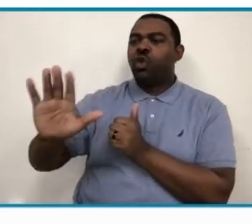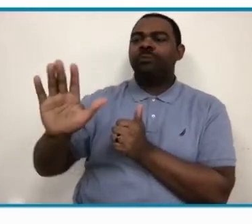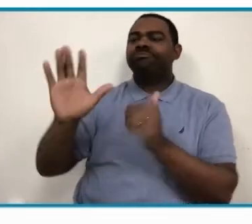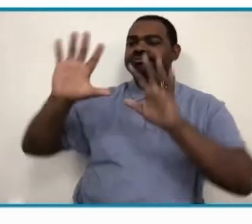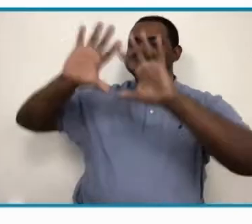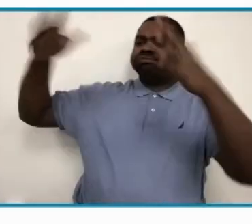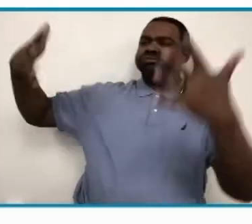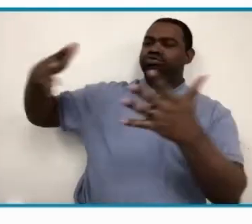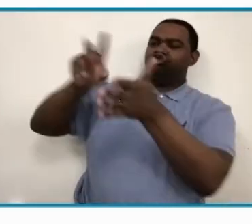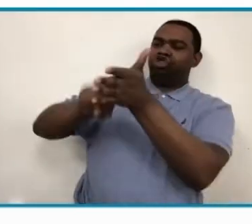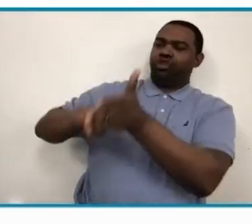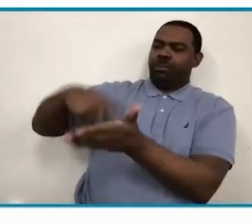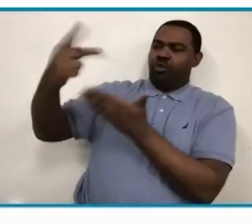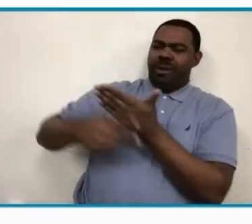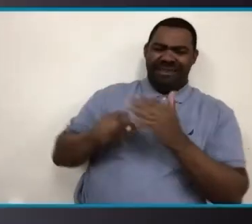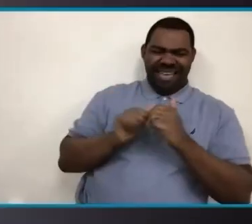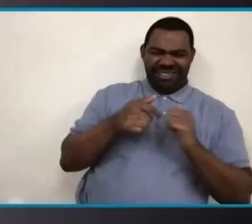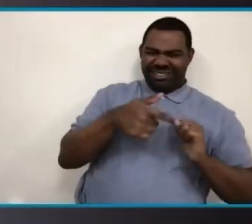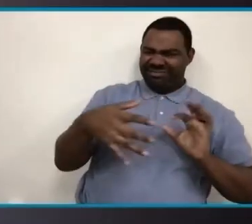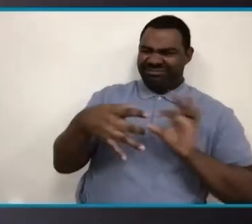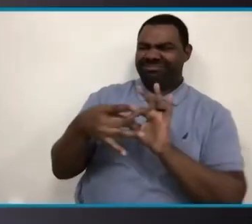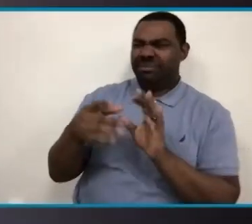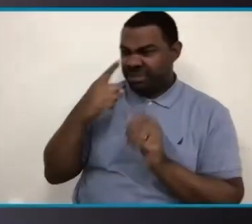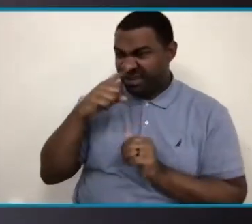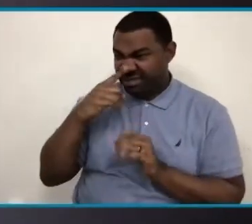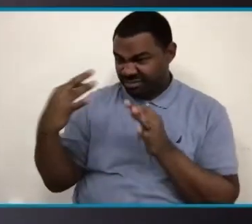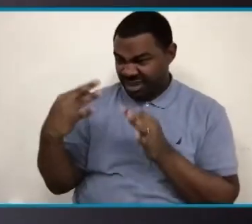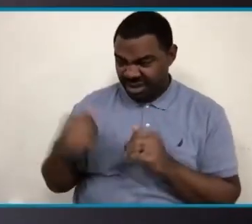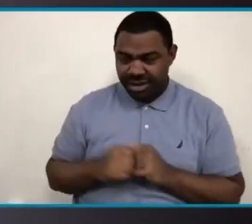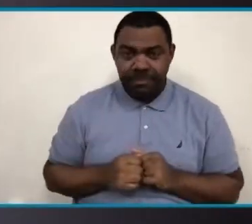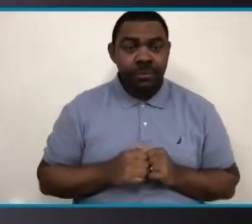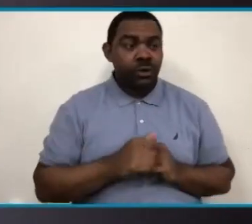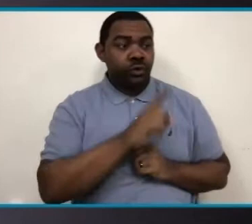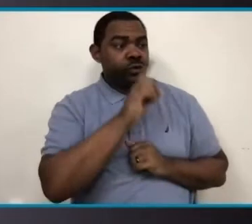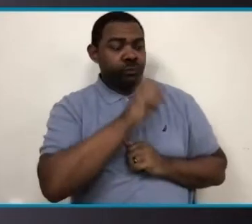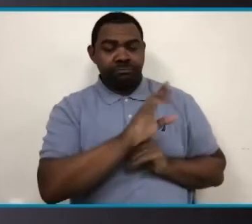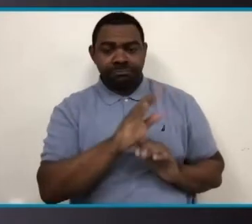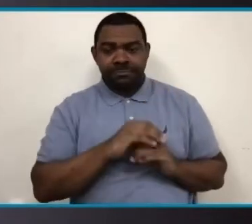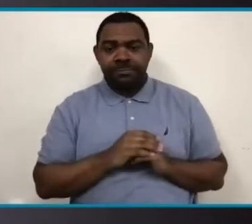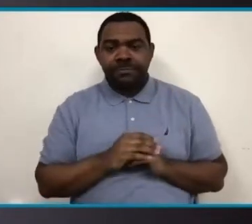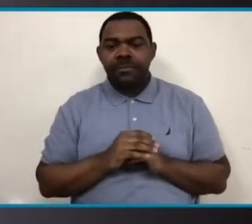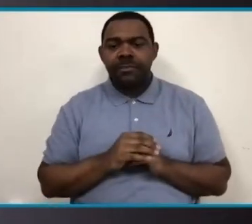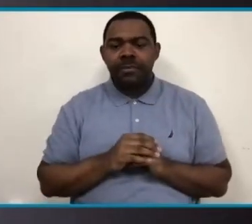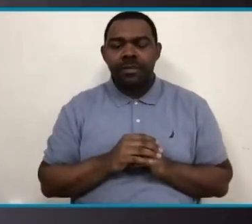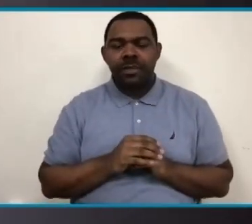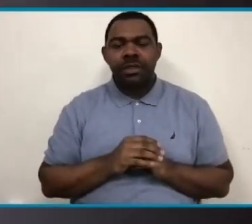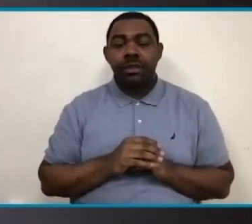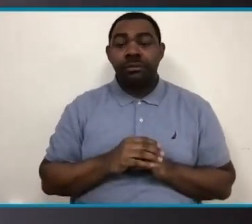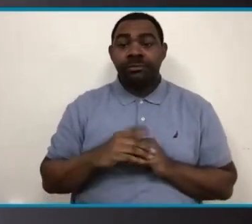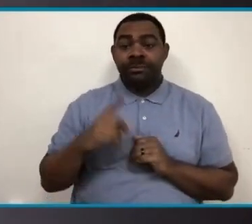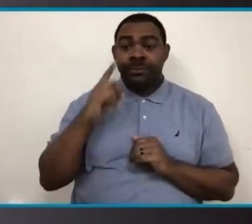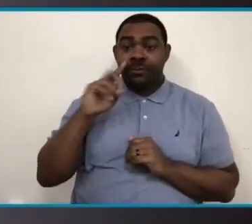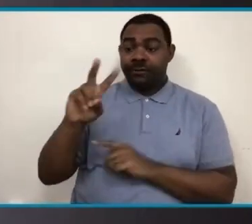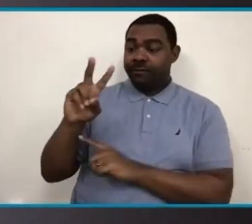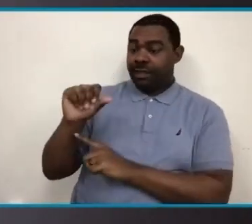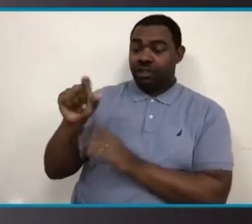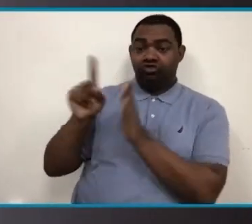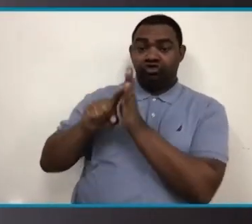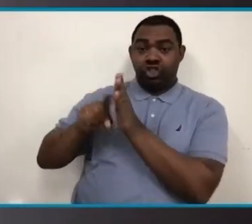Sure, in terms of the VA research center that I’m at, CHIC, part of their mission